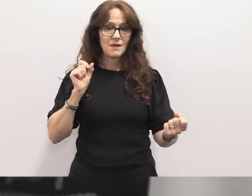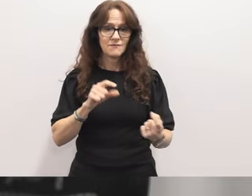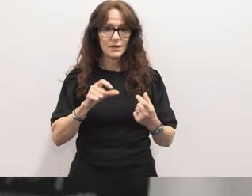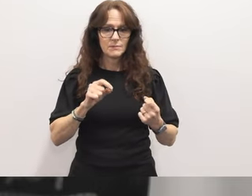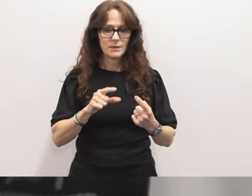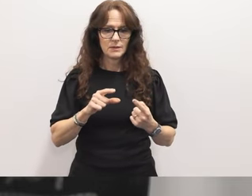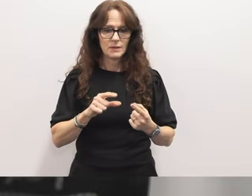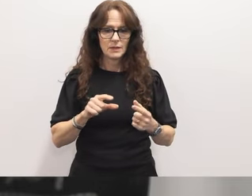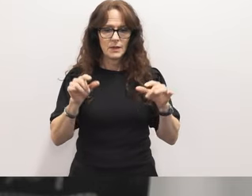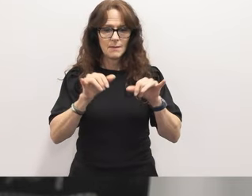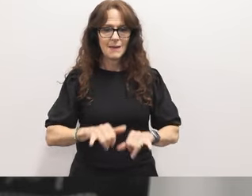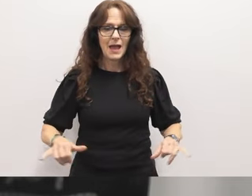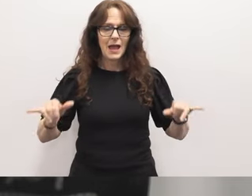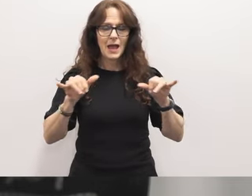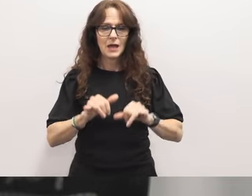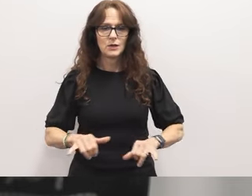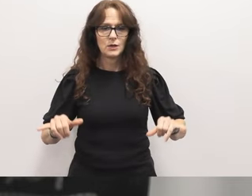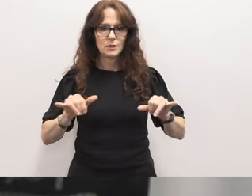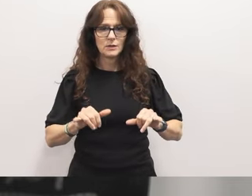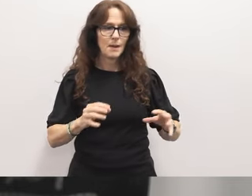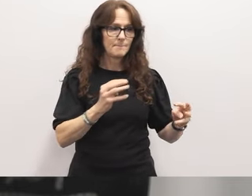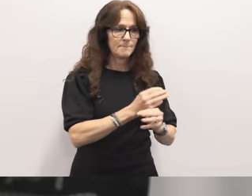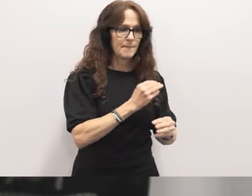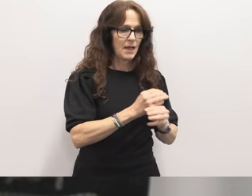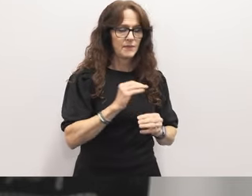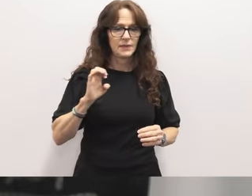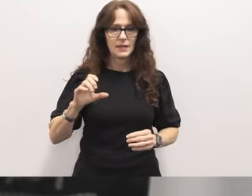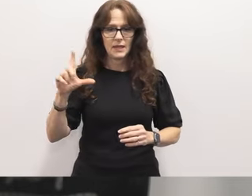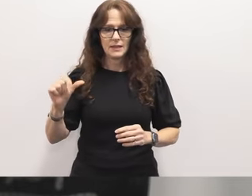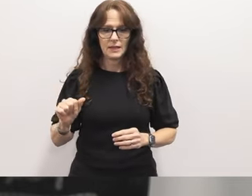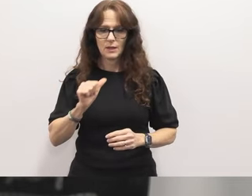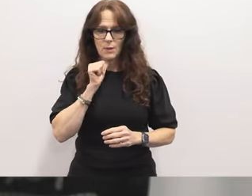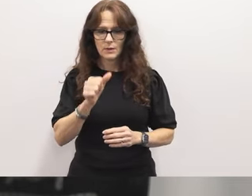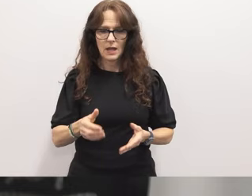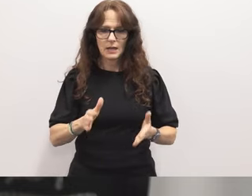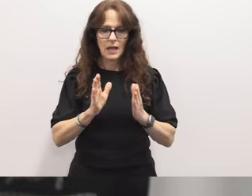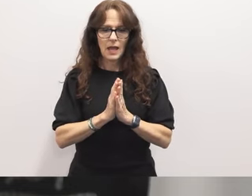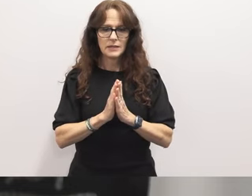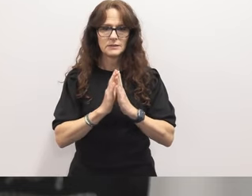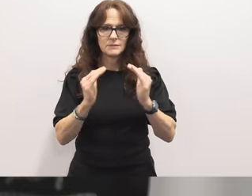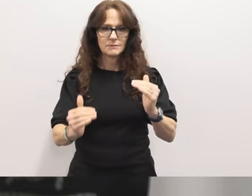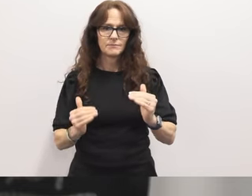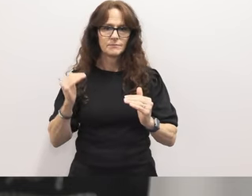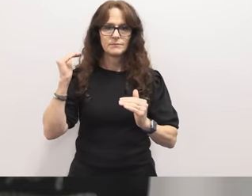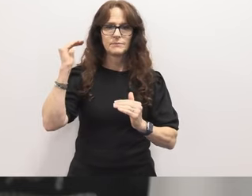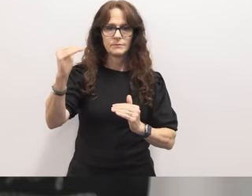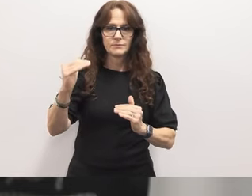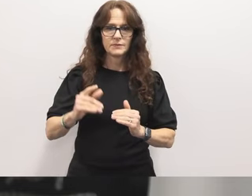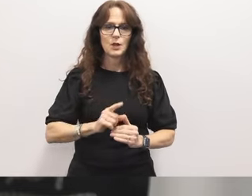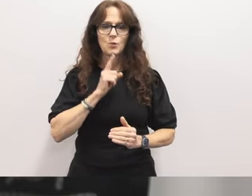that in both math and ELA, we were not asking higher level questions. So we had this really good plan,